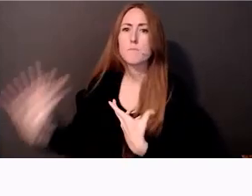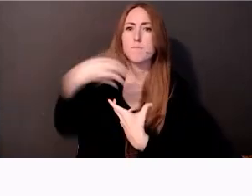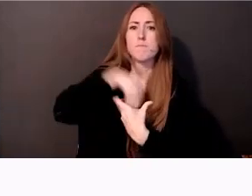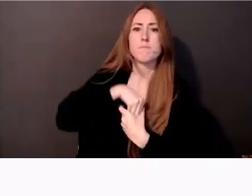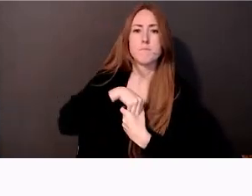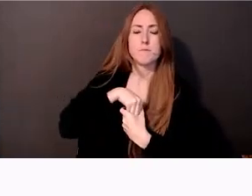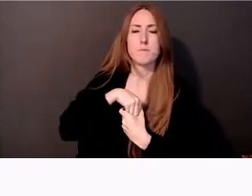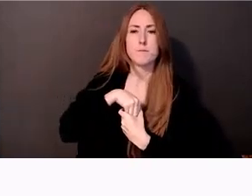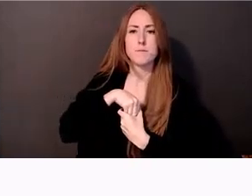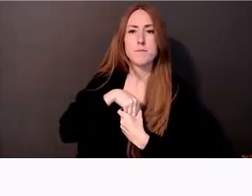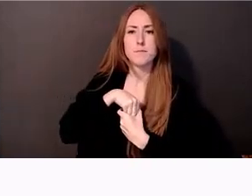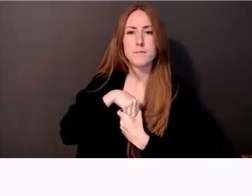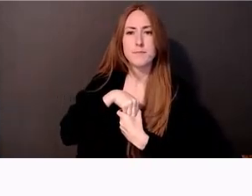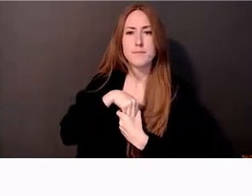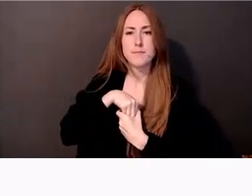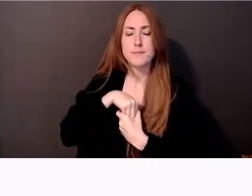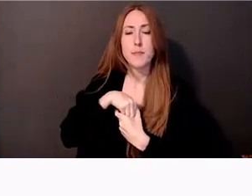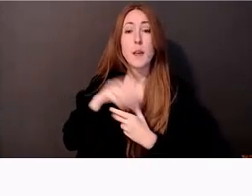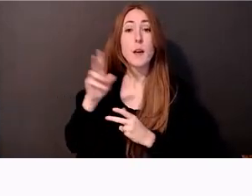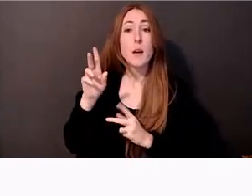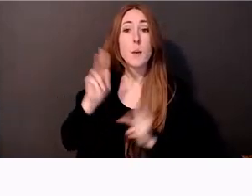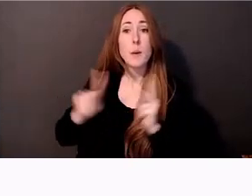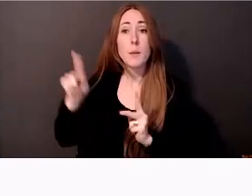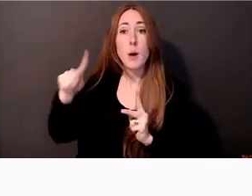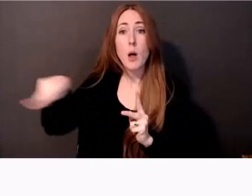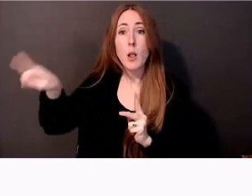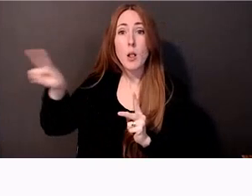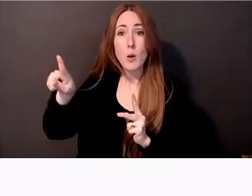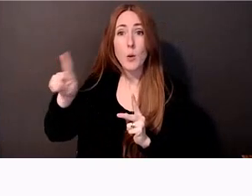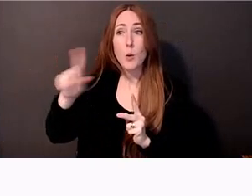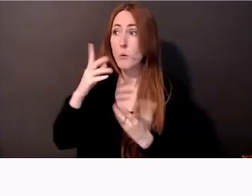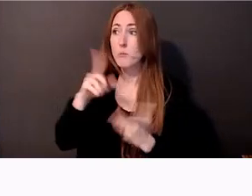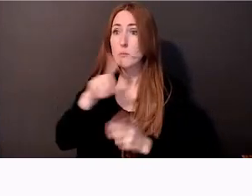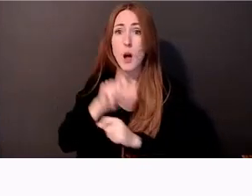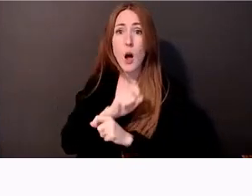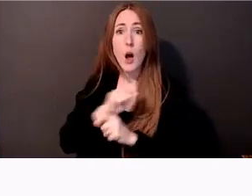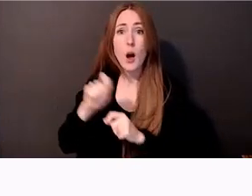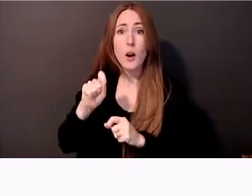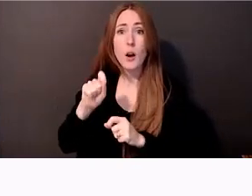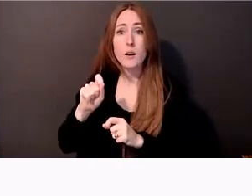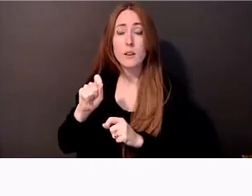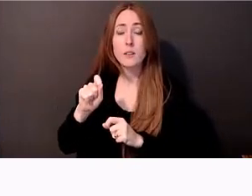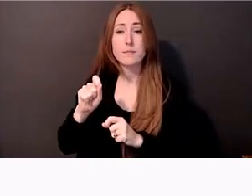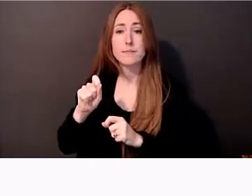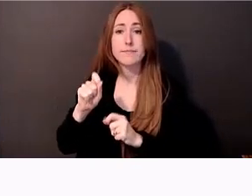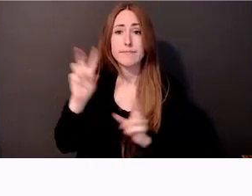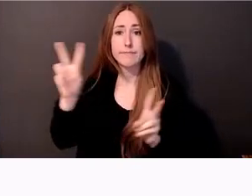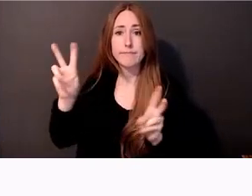People who want to be, who are subject matter experts, industry leaders, policymakers.